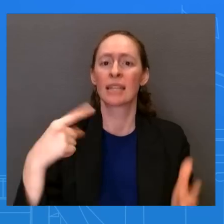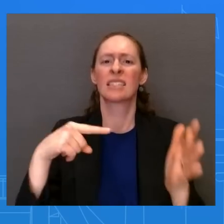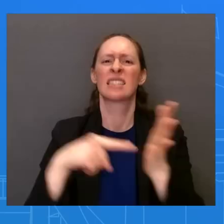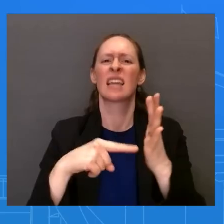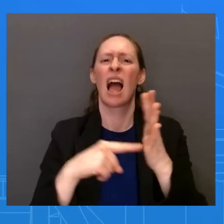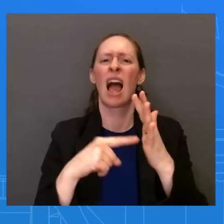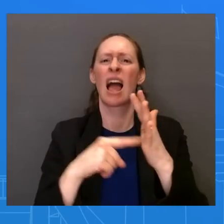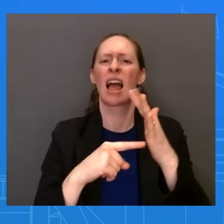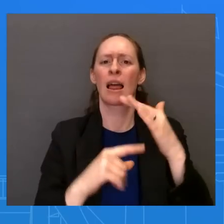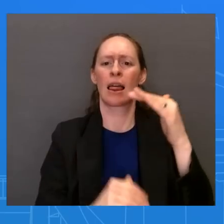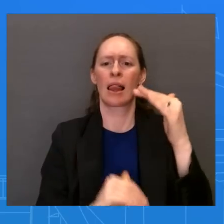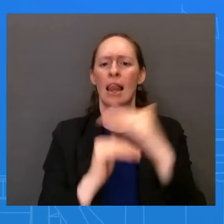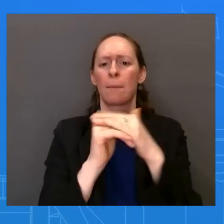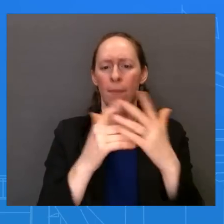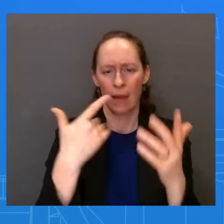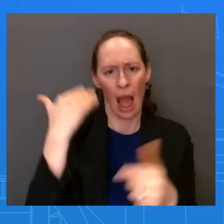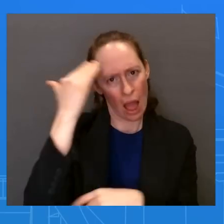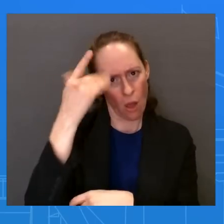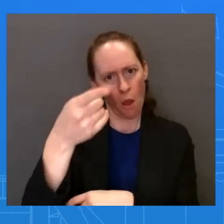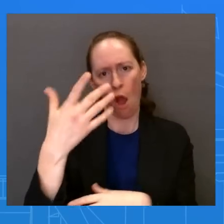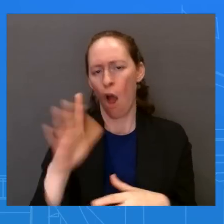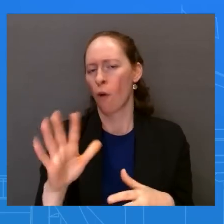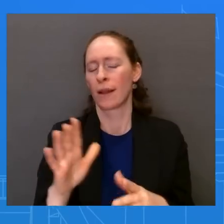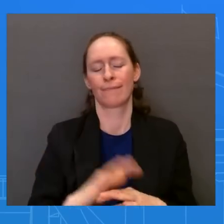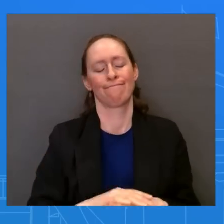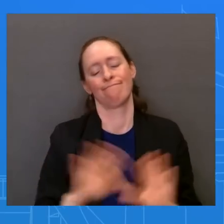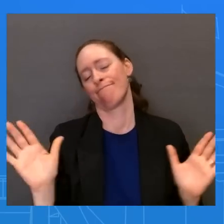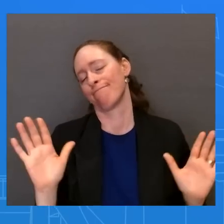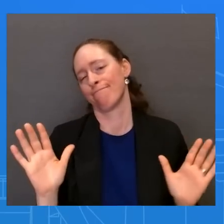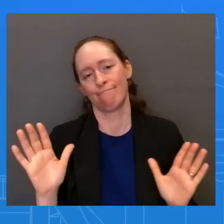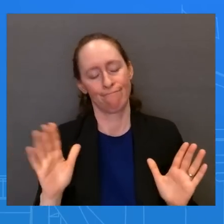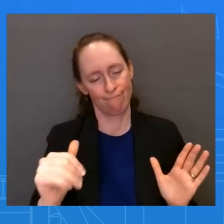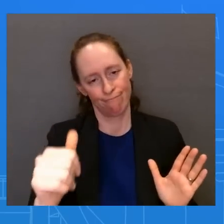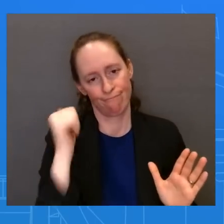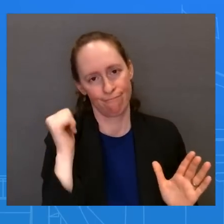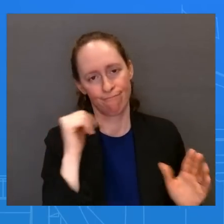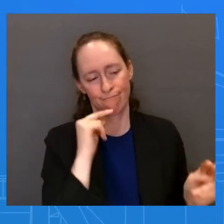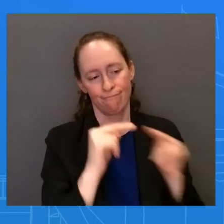sort of, you know, concessions or anything tied to it. Does that mean that the White House,